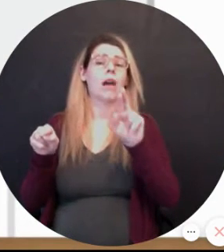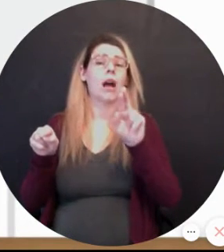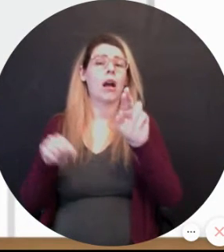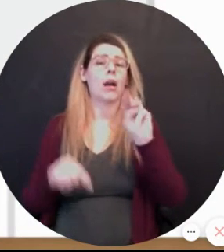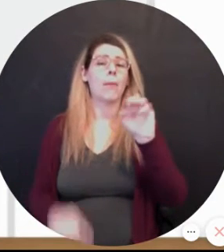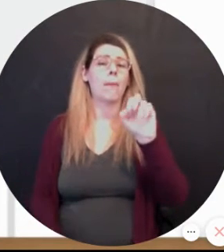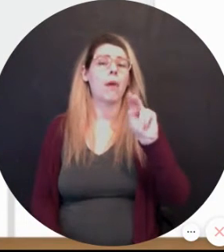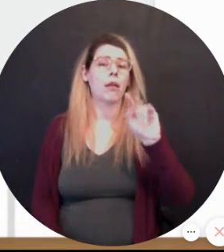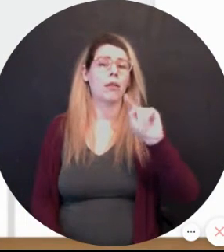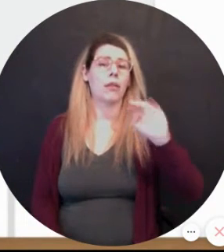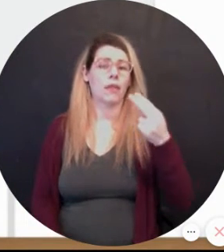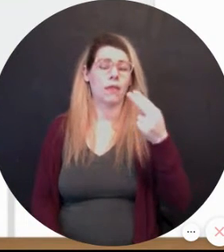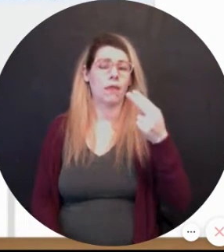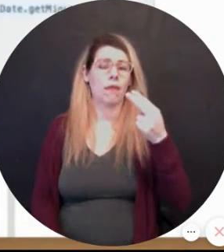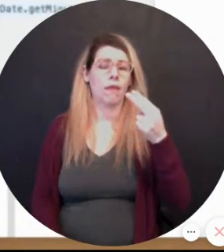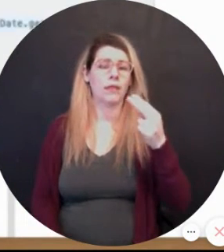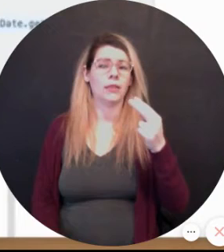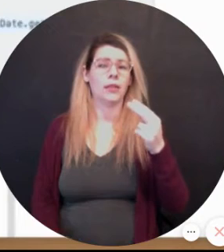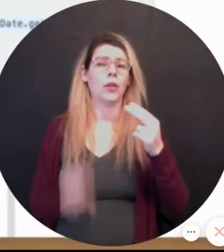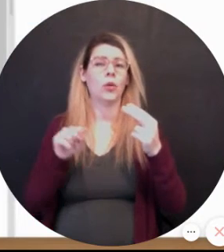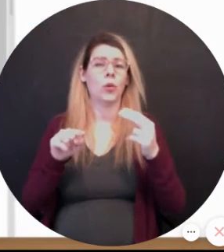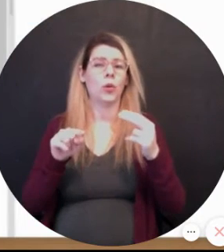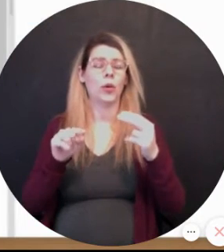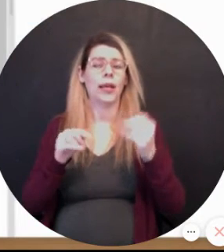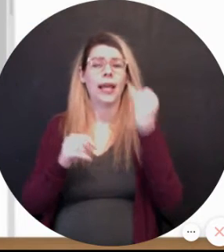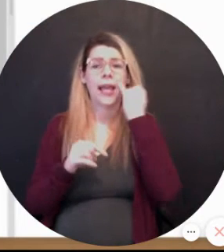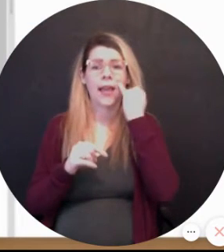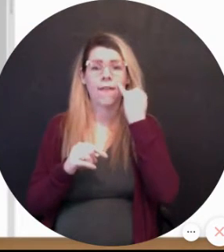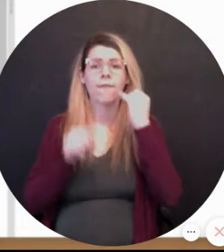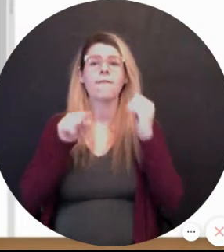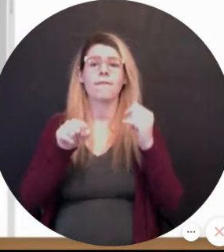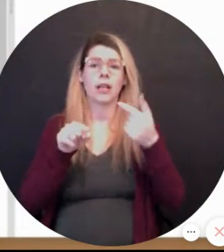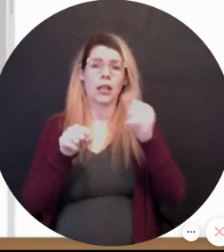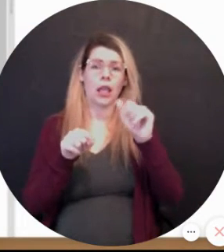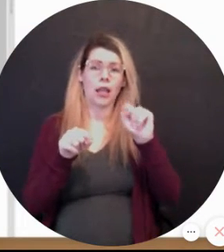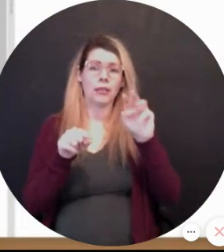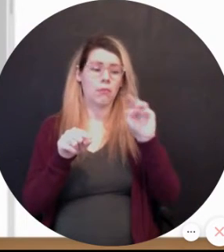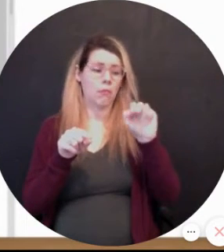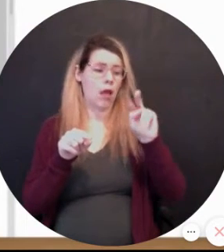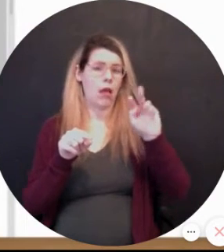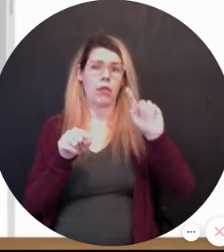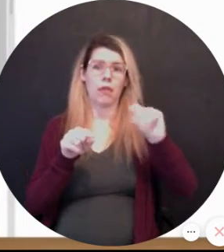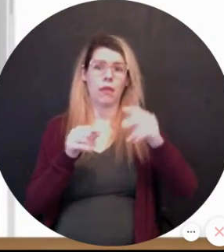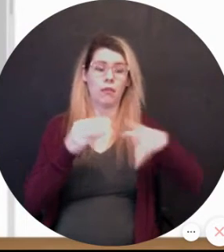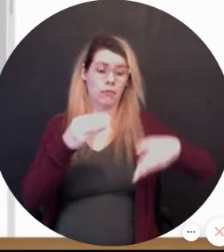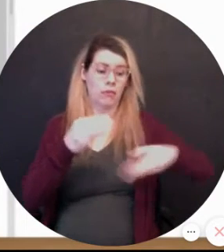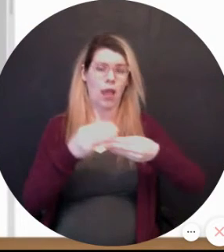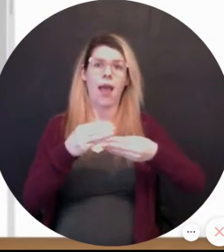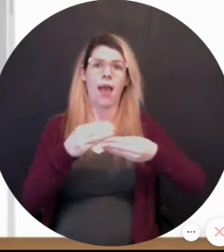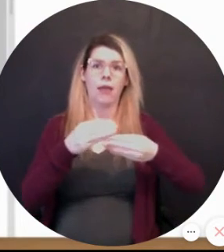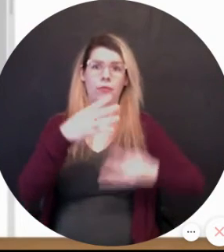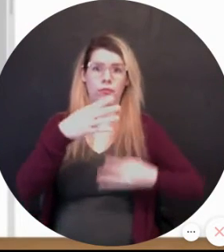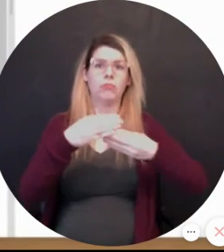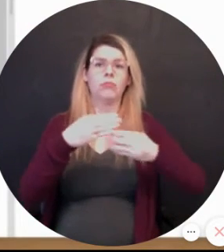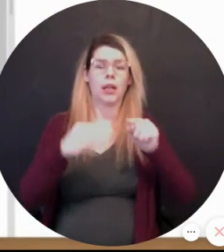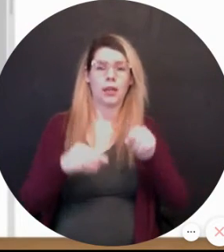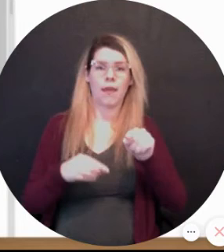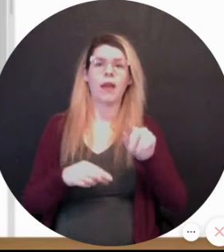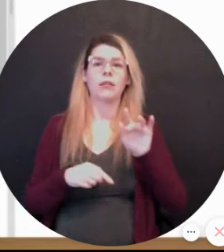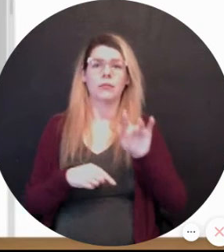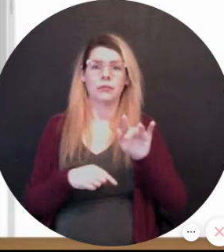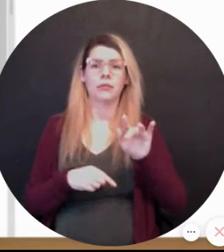That's going to say a number version of the month. But be careful about that, I'll explain